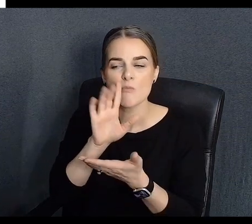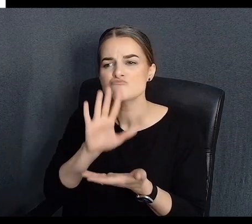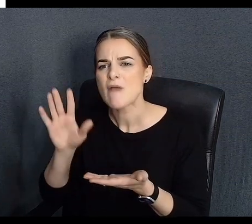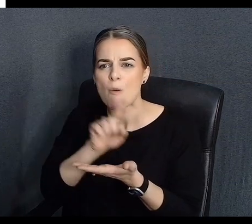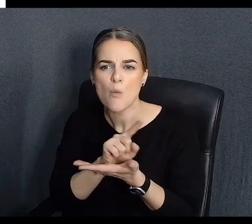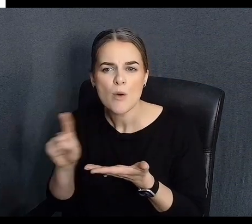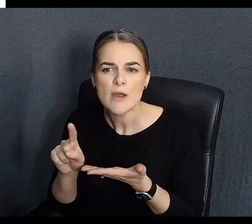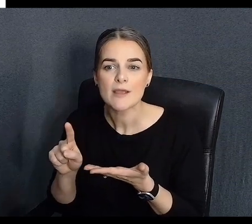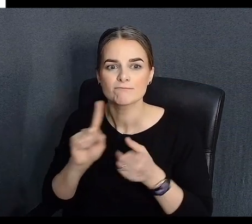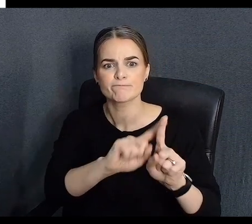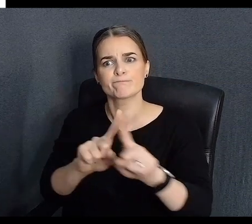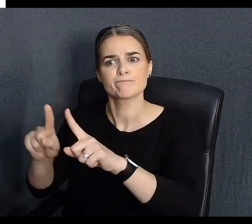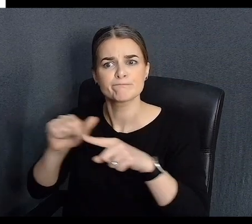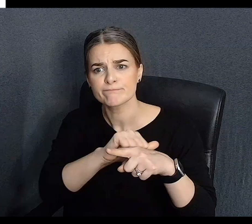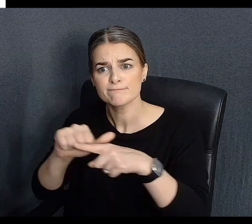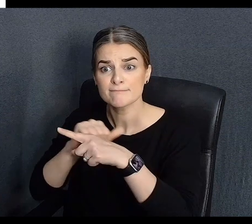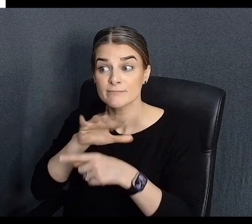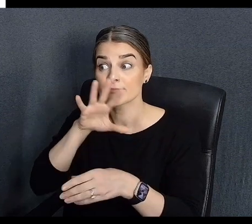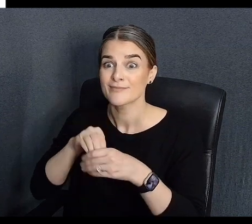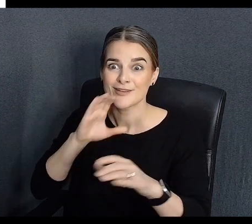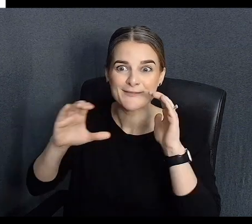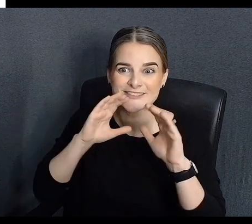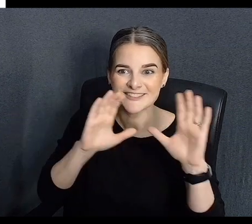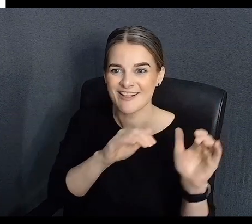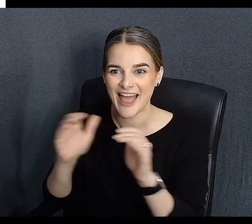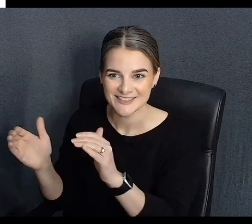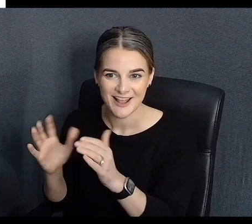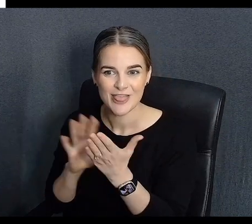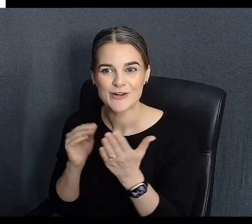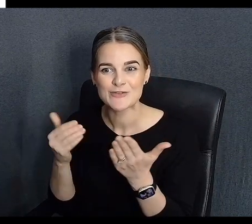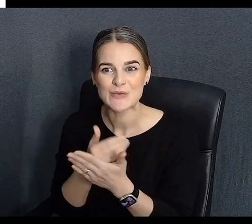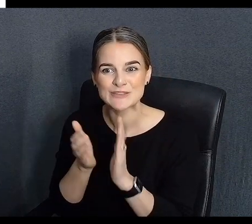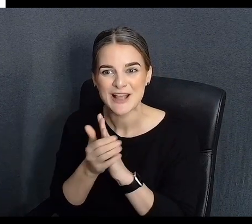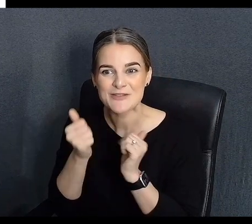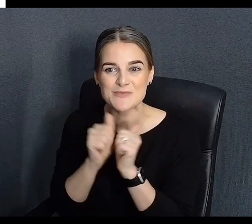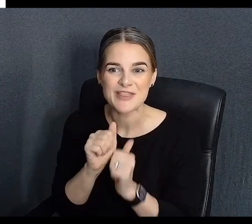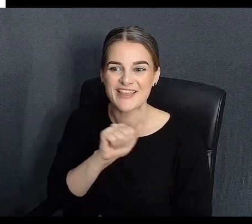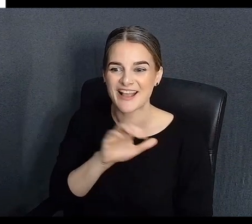and participate in communication class, learning new skills with their AAC, as well as participating in different leisure,